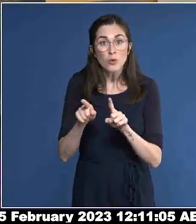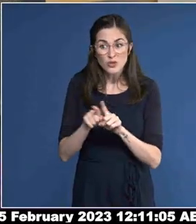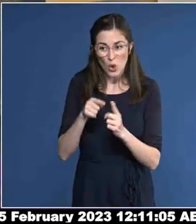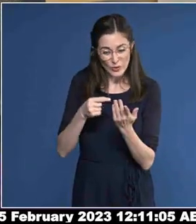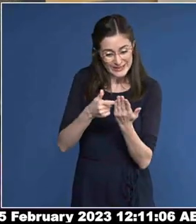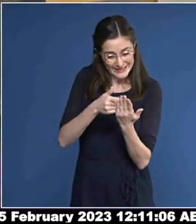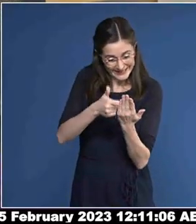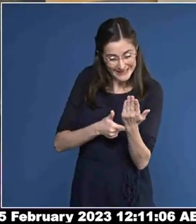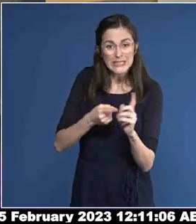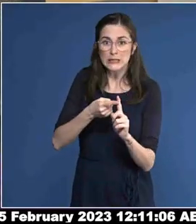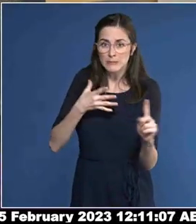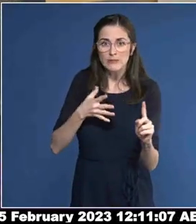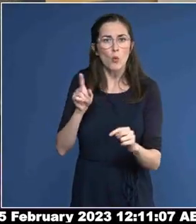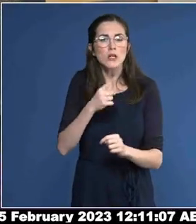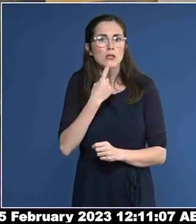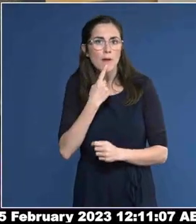And then there was also a further response that: